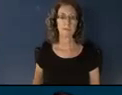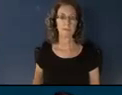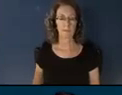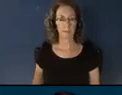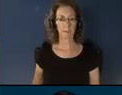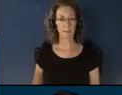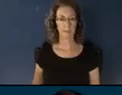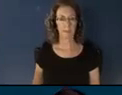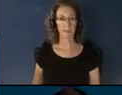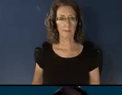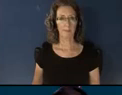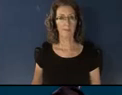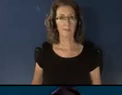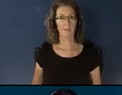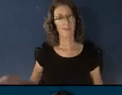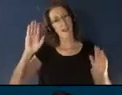Okay everyone thank you for attending this morning's